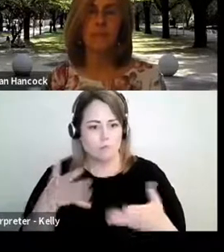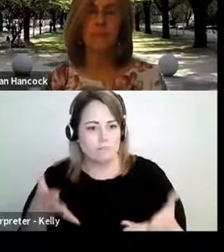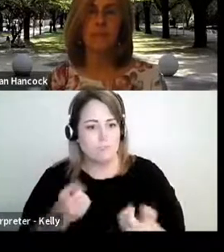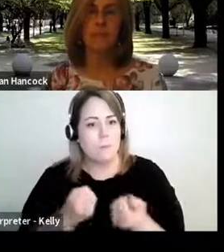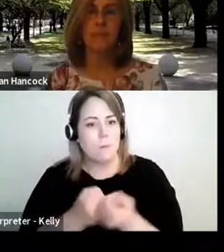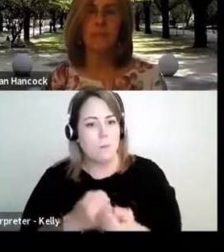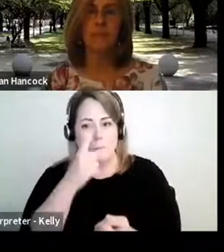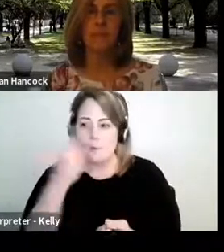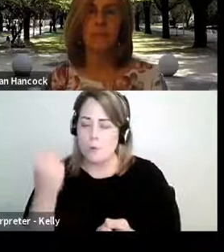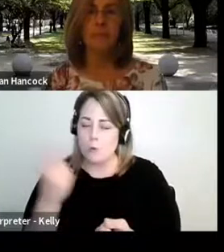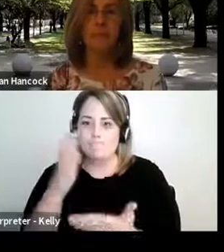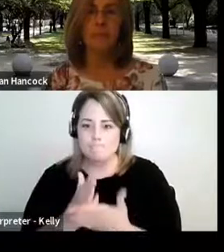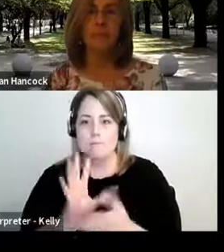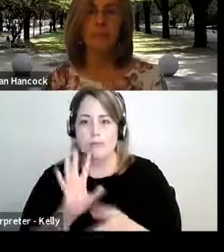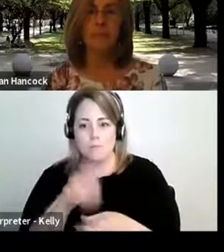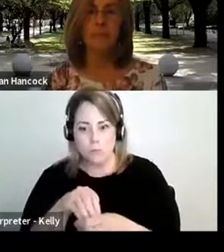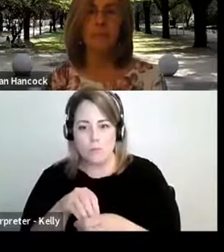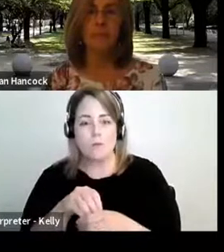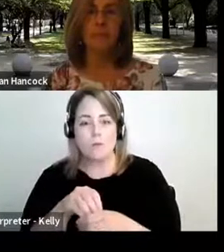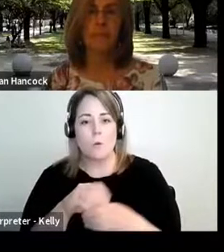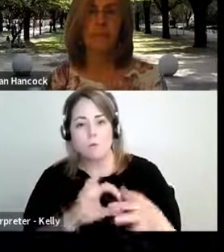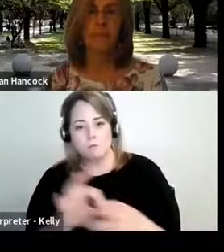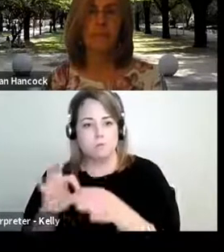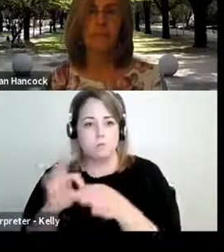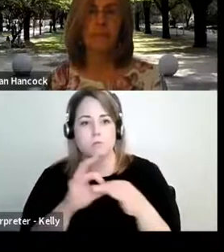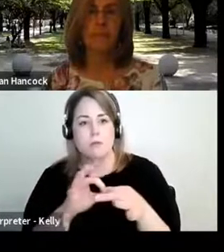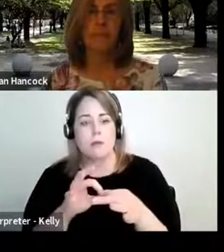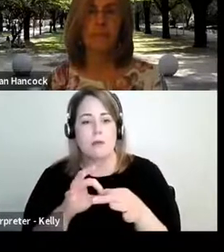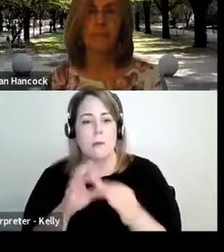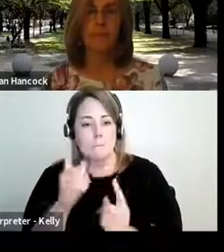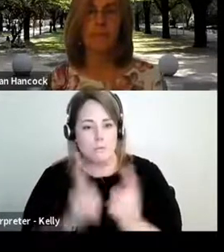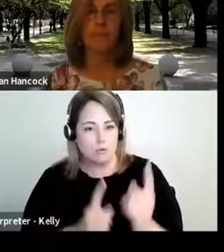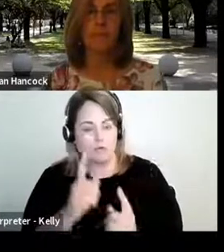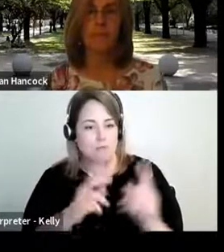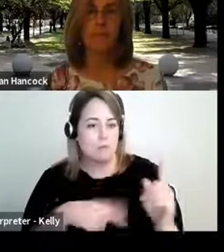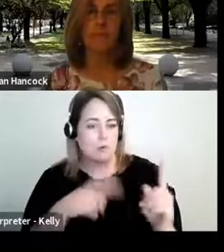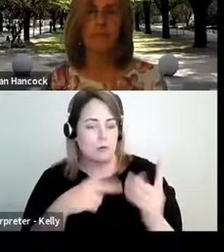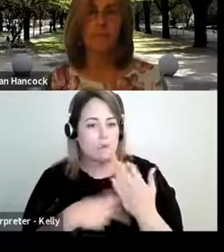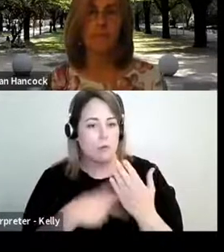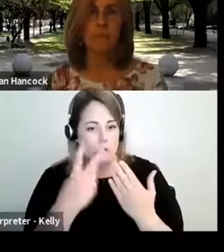running and coordinating a mentoring program and also there are a lot of people of who also